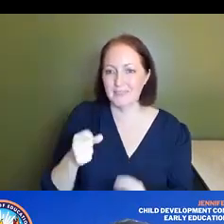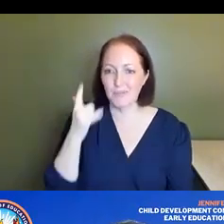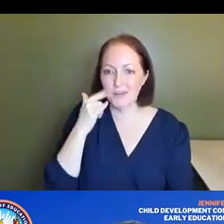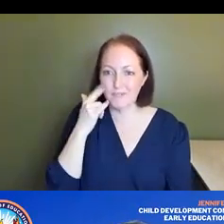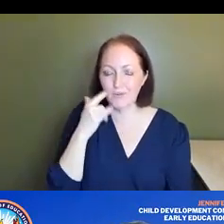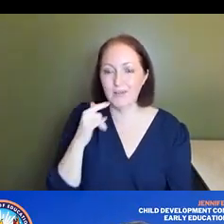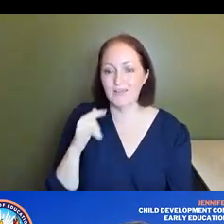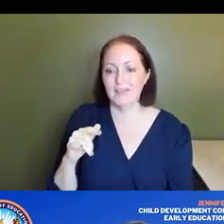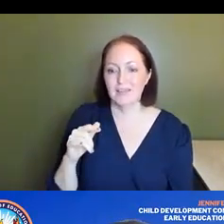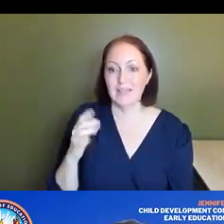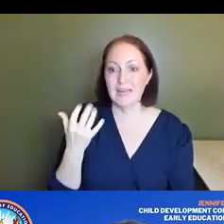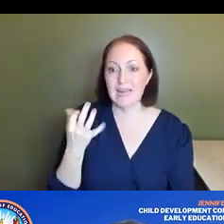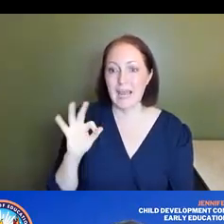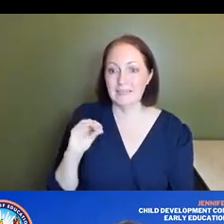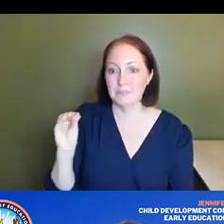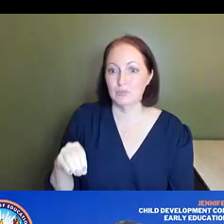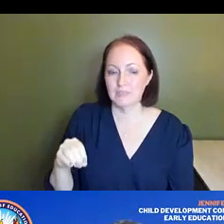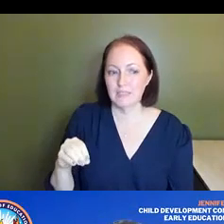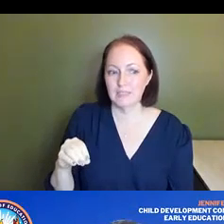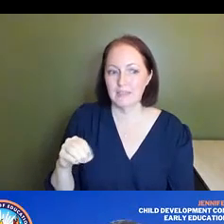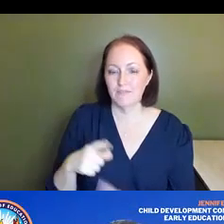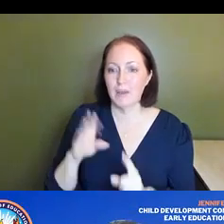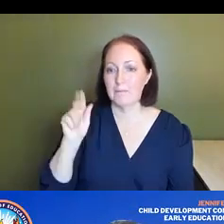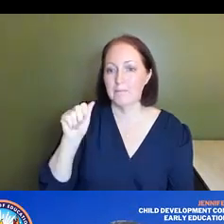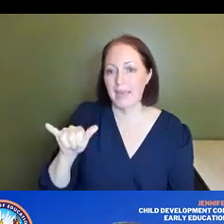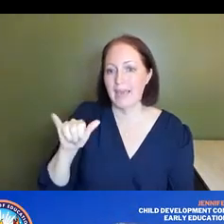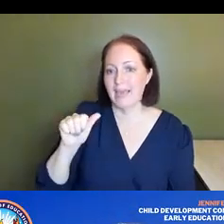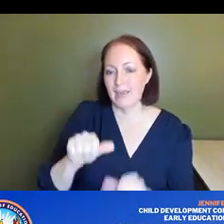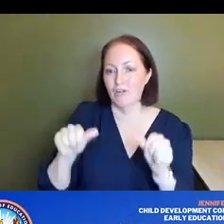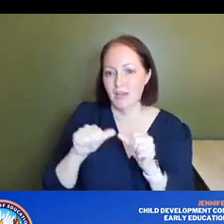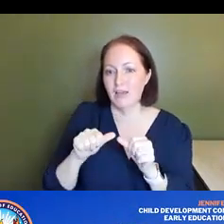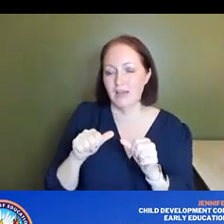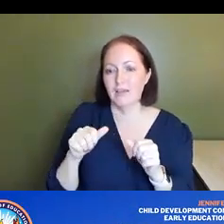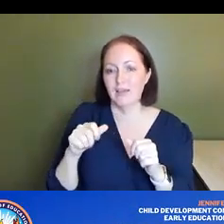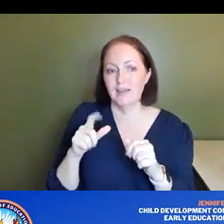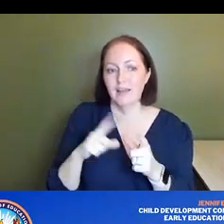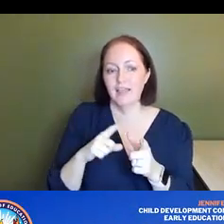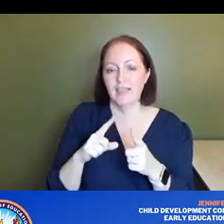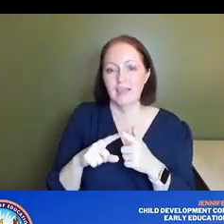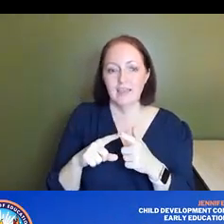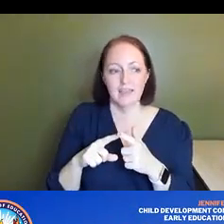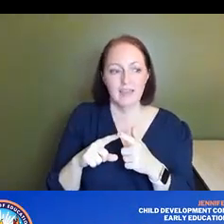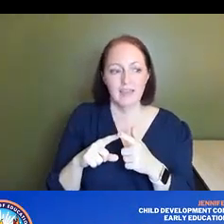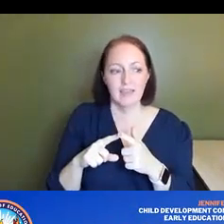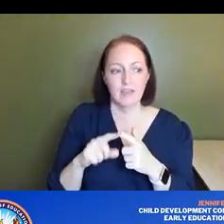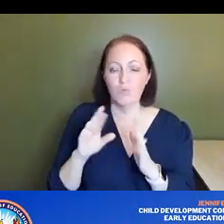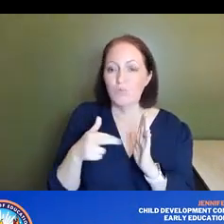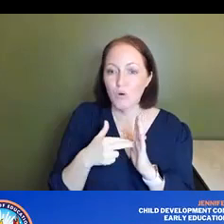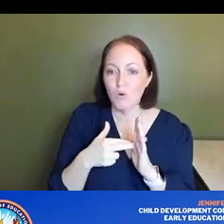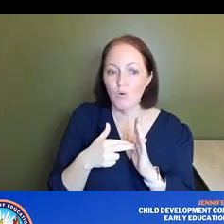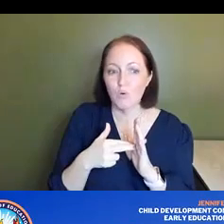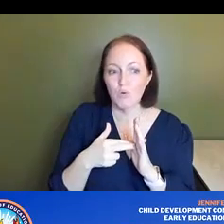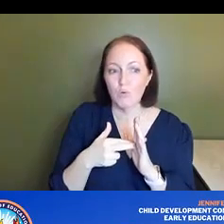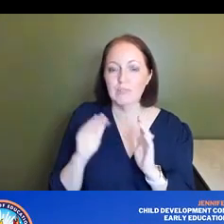19 percent of the people are from the Bay Area. And then for roles it looks like 25